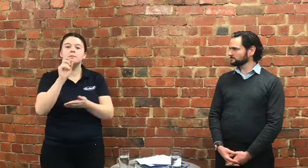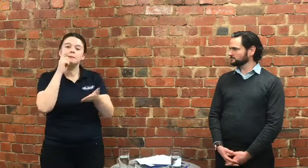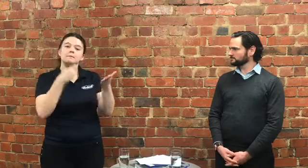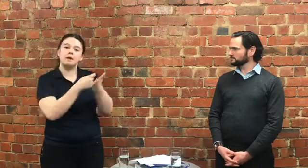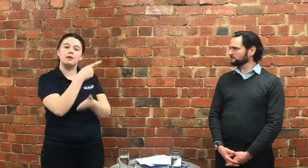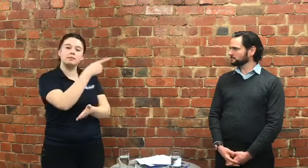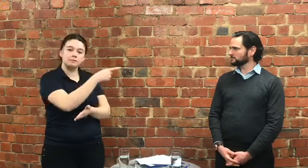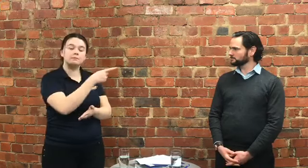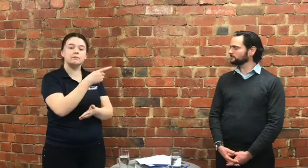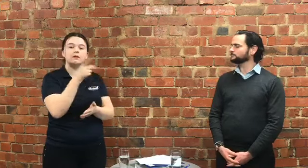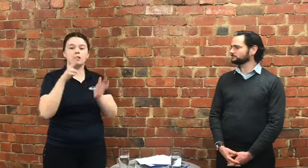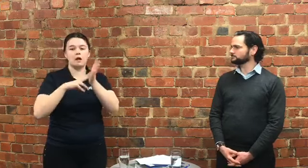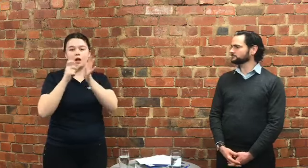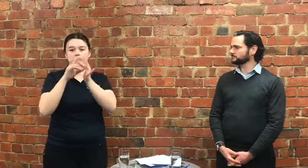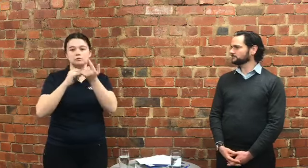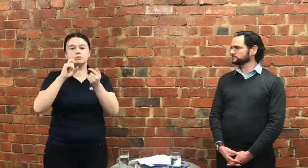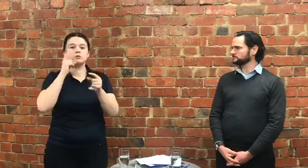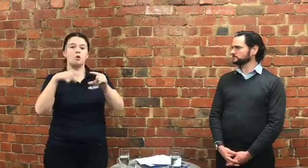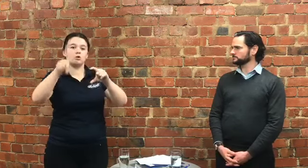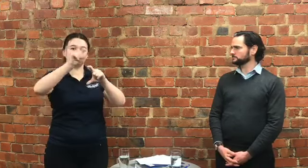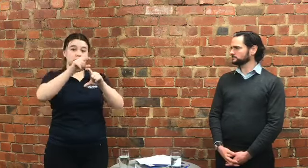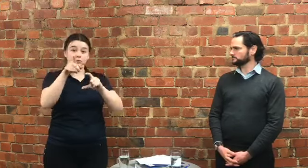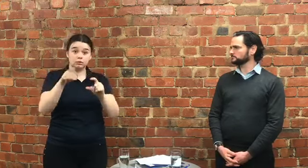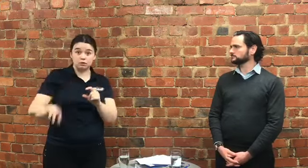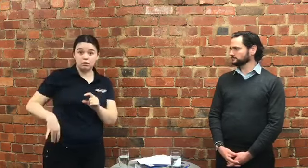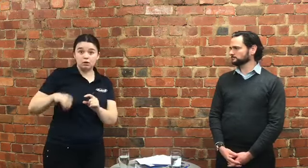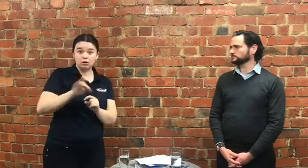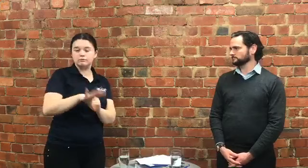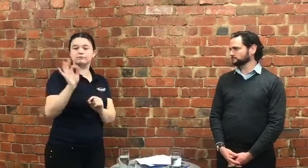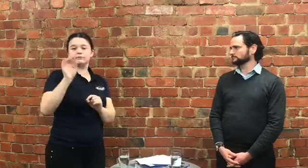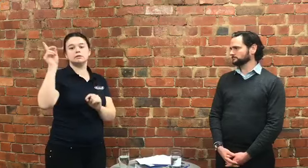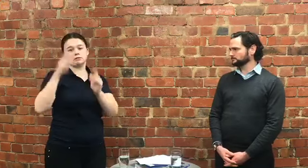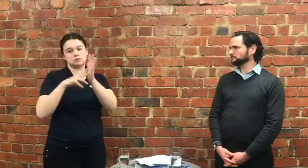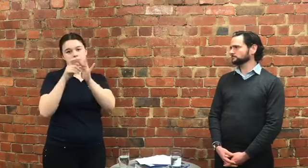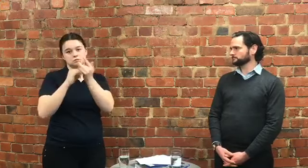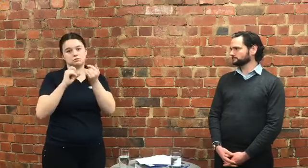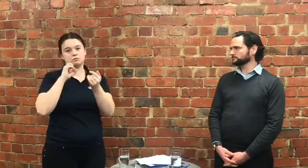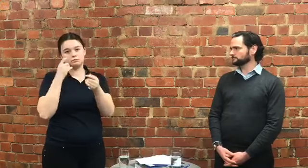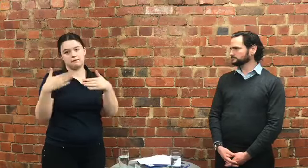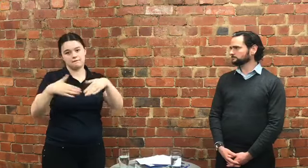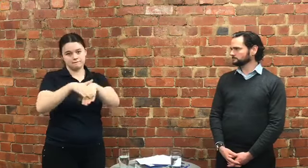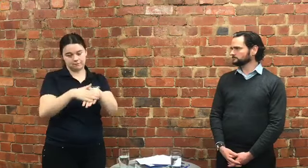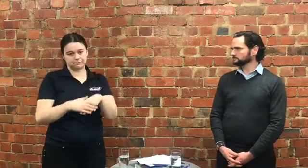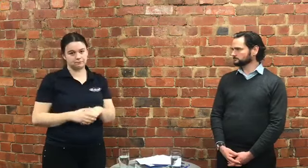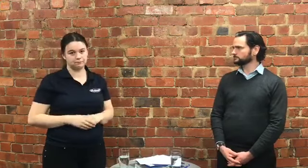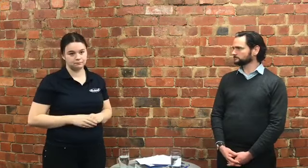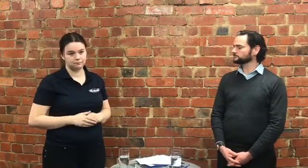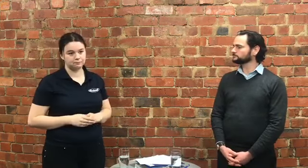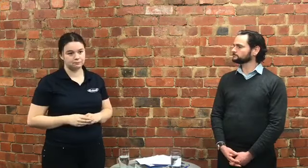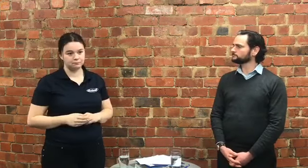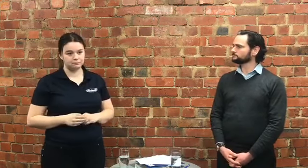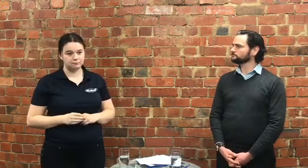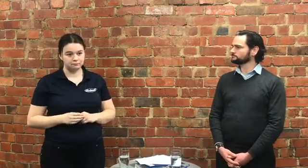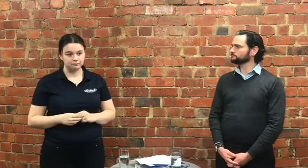but you don't need to do any of the invoicing or anything like that. You will not be out-of-pocket for any of these things.